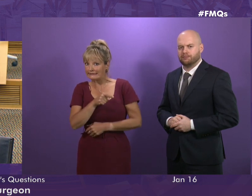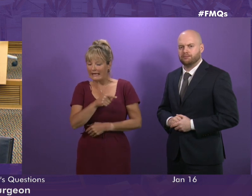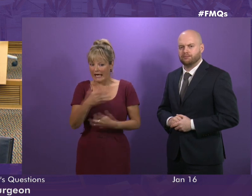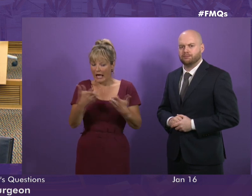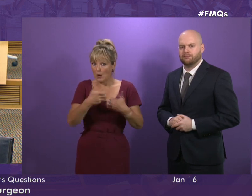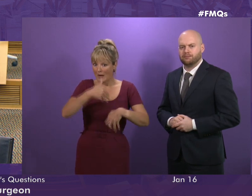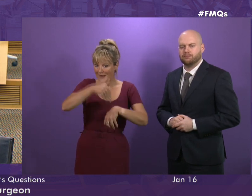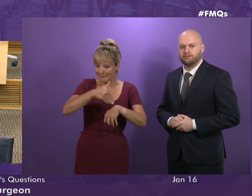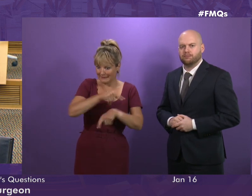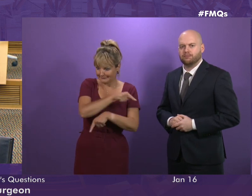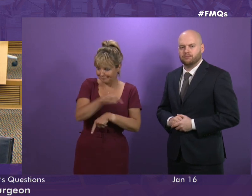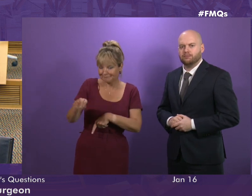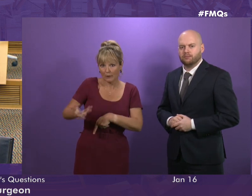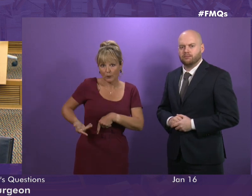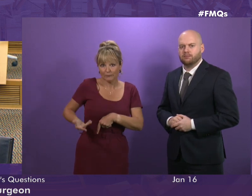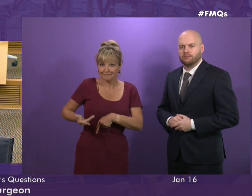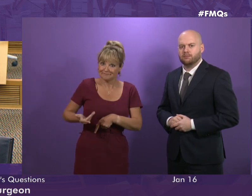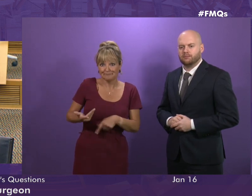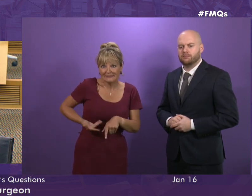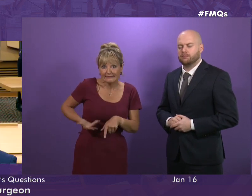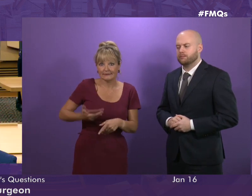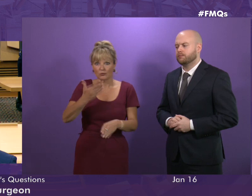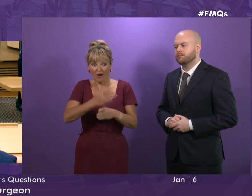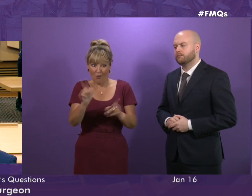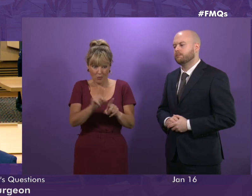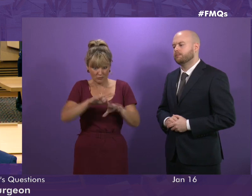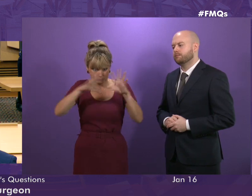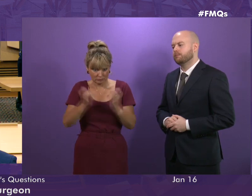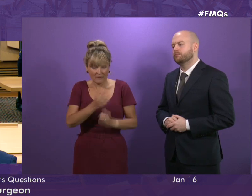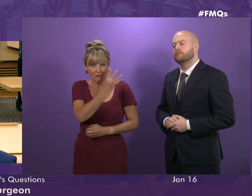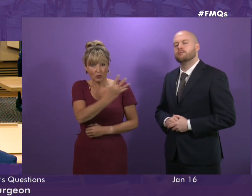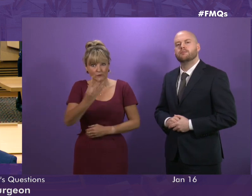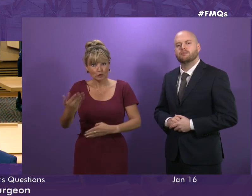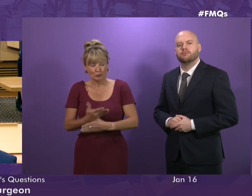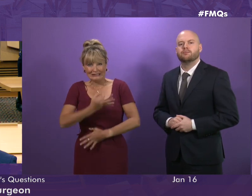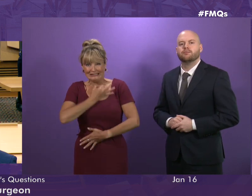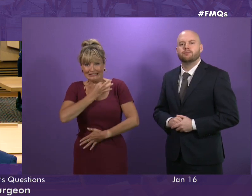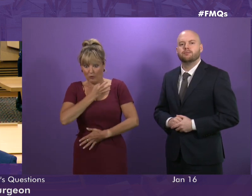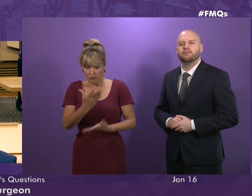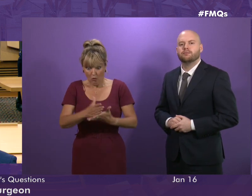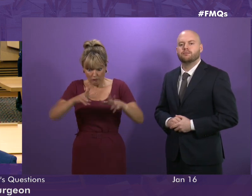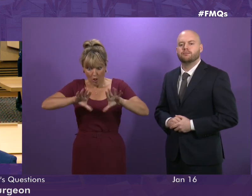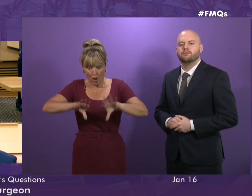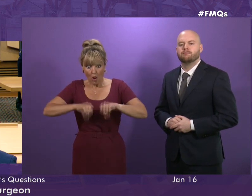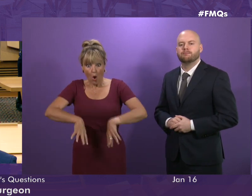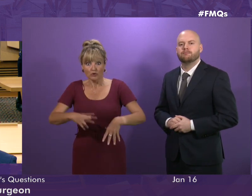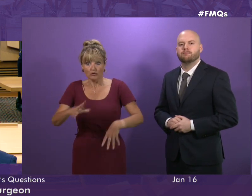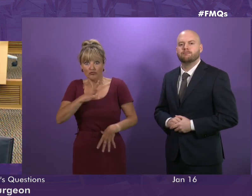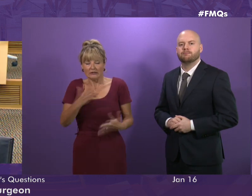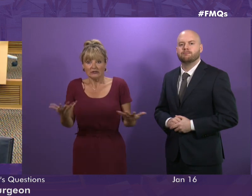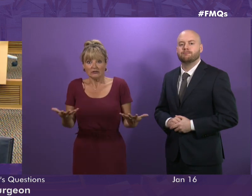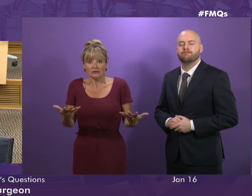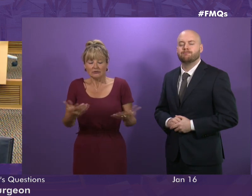jobs that, as I understand it, are immediately lost as a result. The Government’s immediate